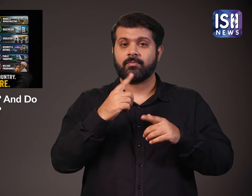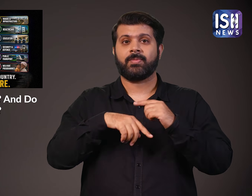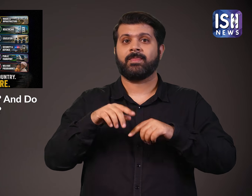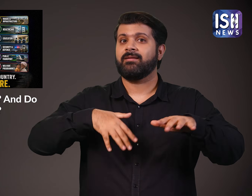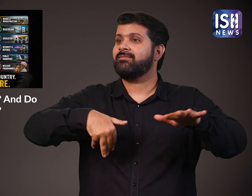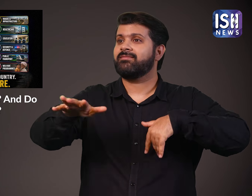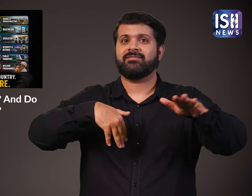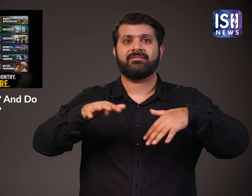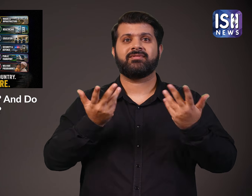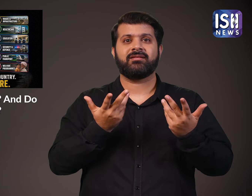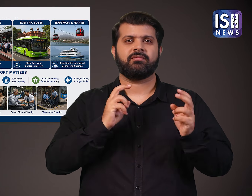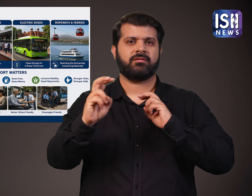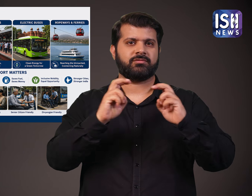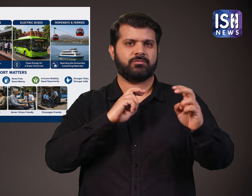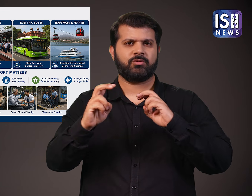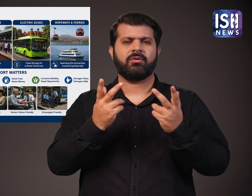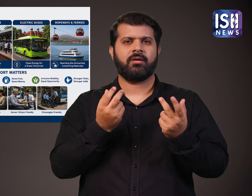Public Transport -